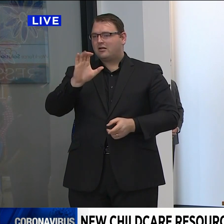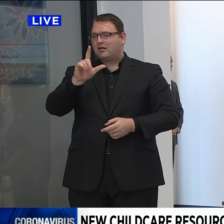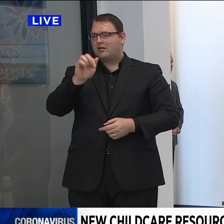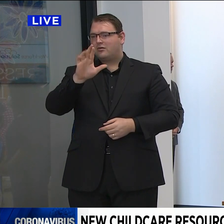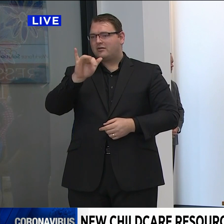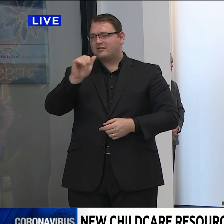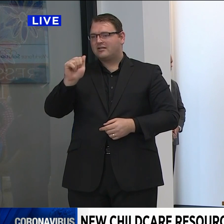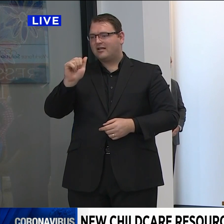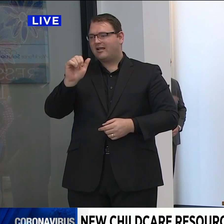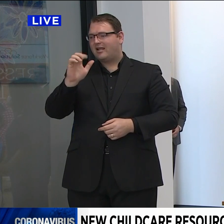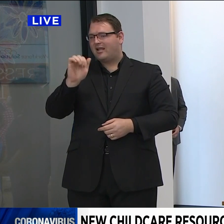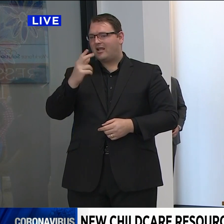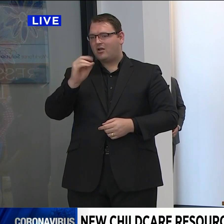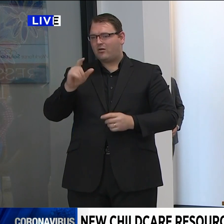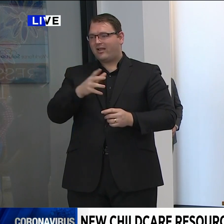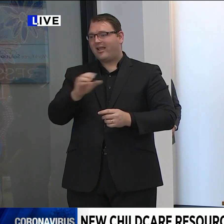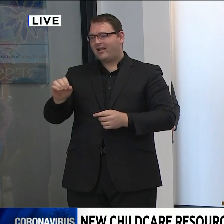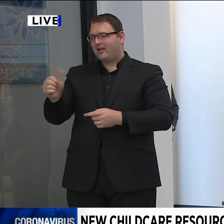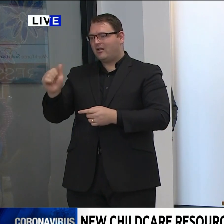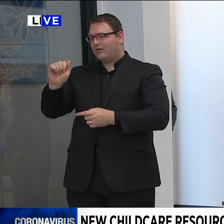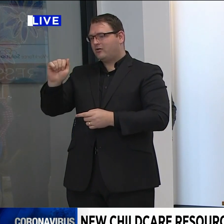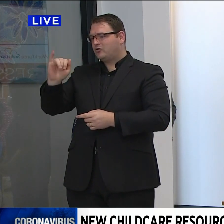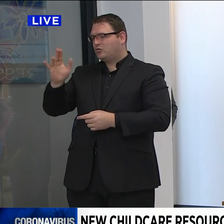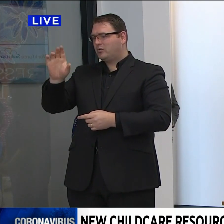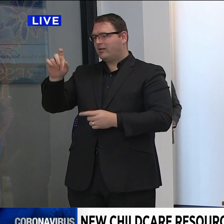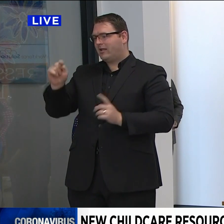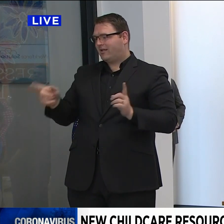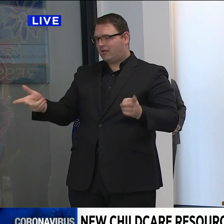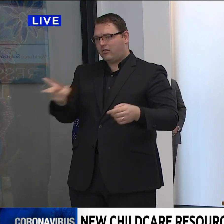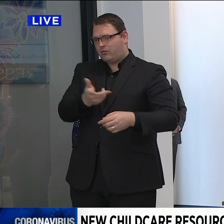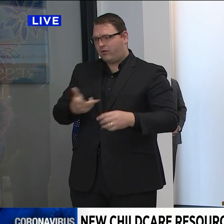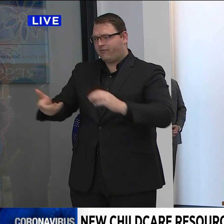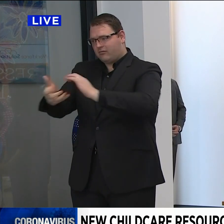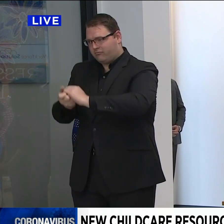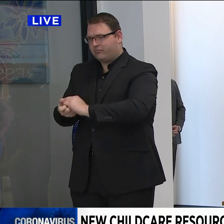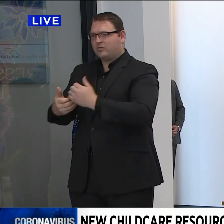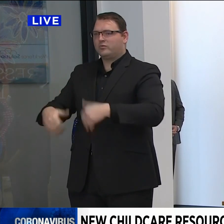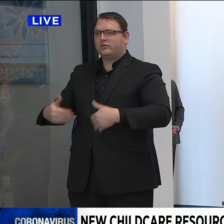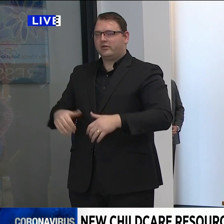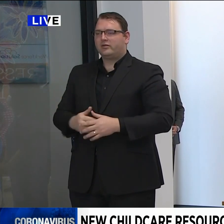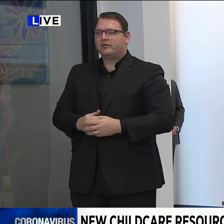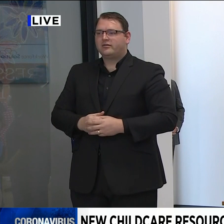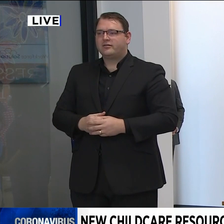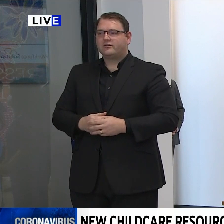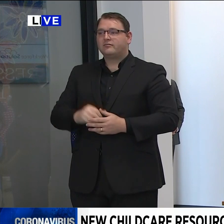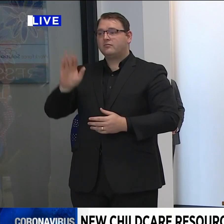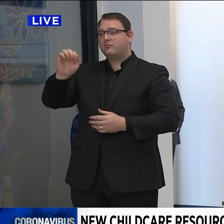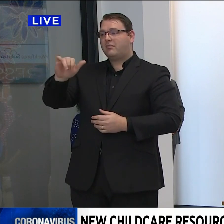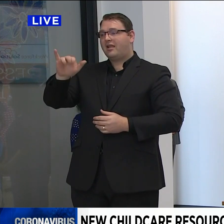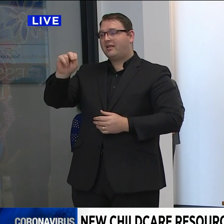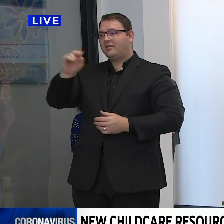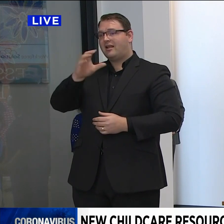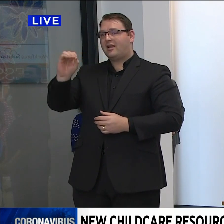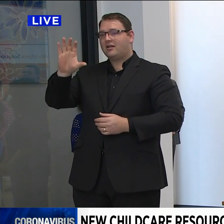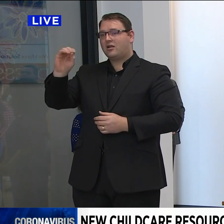Houston endowment has worked very closely with chief was a very closely with chief was a an officer Marissa a hope and a an officer Marissa a hope and a raft of education Julius to raft of education Julius to patch to support